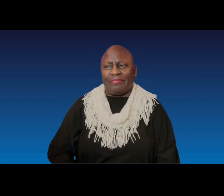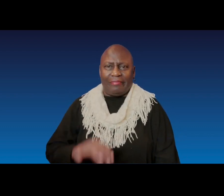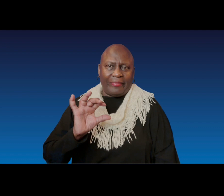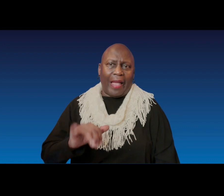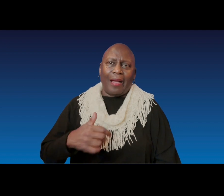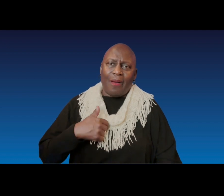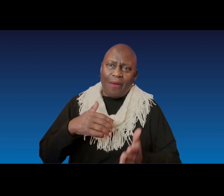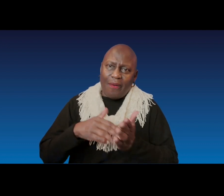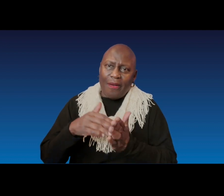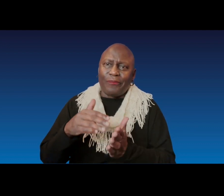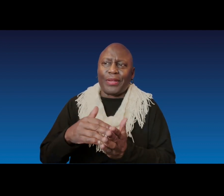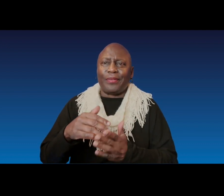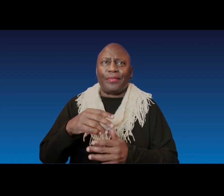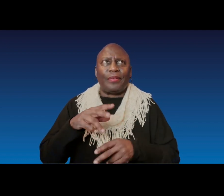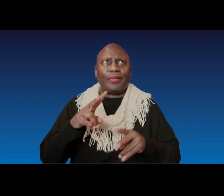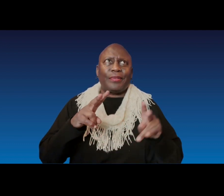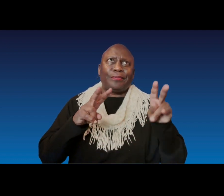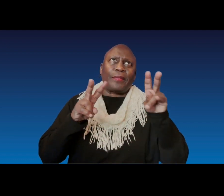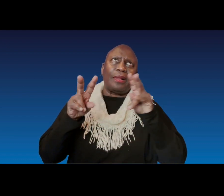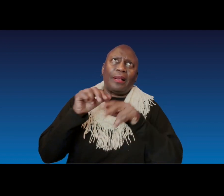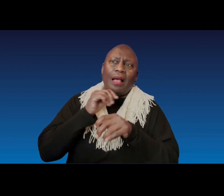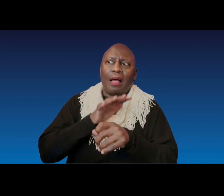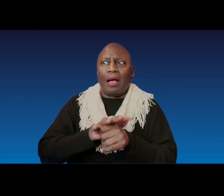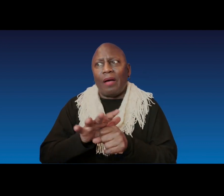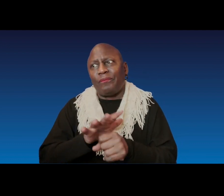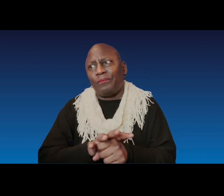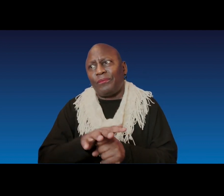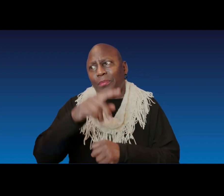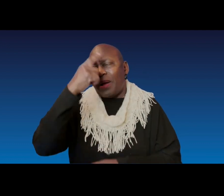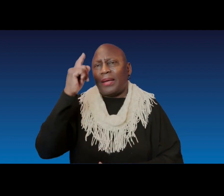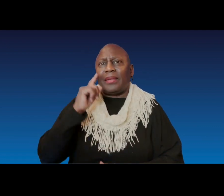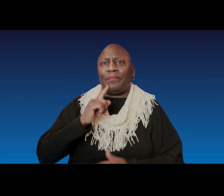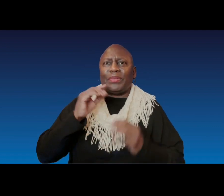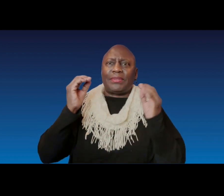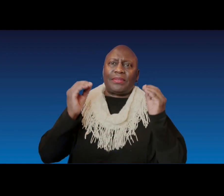I often feel fed up when I encounter people who say